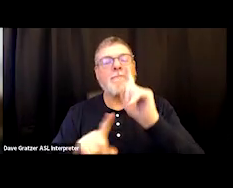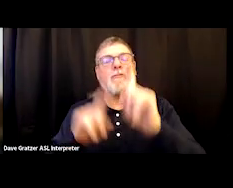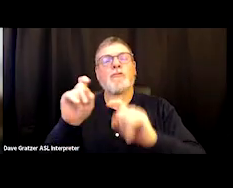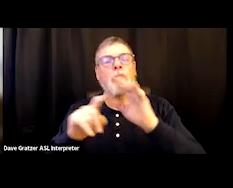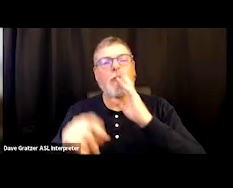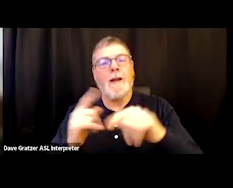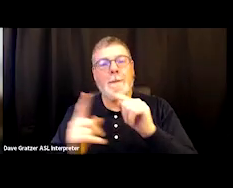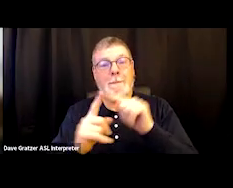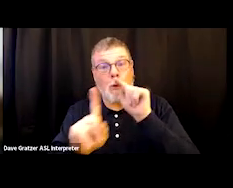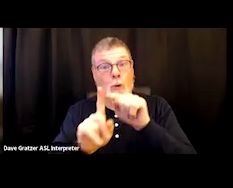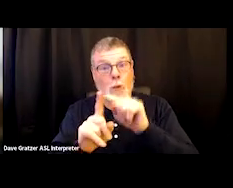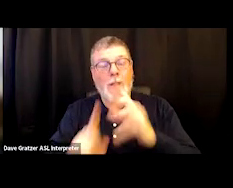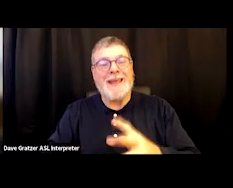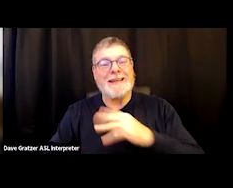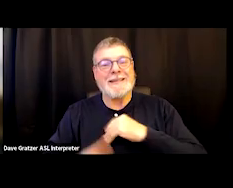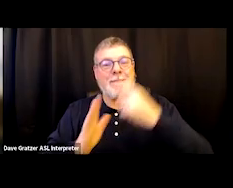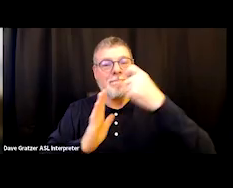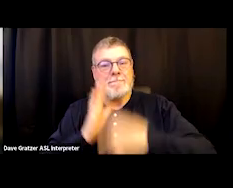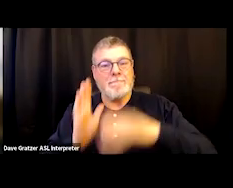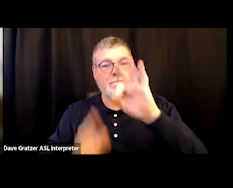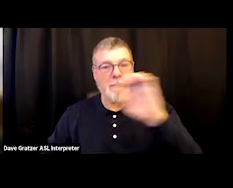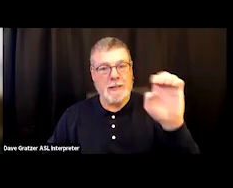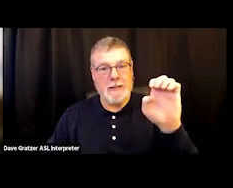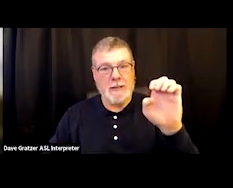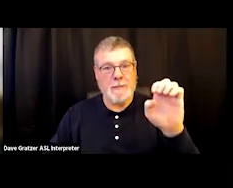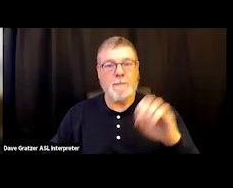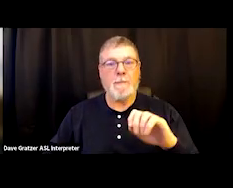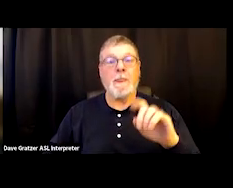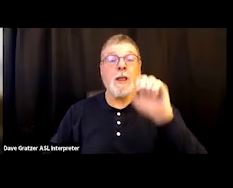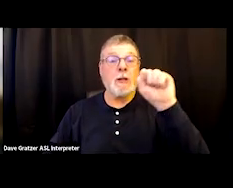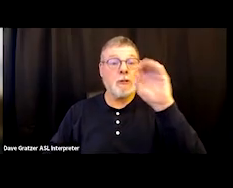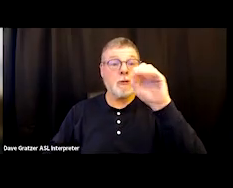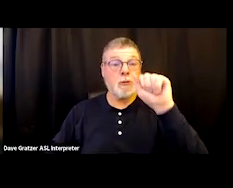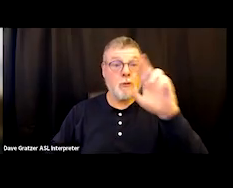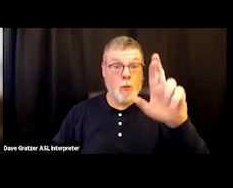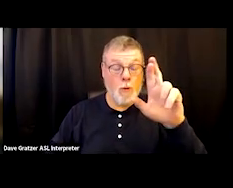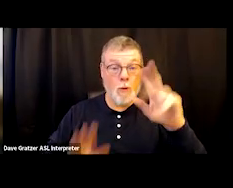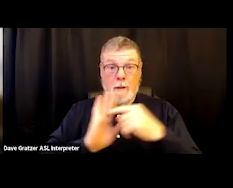you accepting a fee-for-services. When you're using the SOAR model, It's with the understanding that